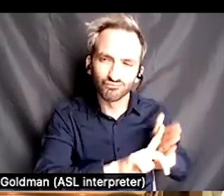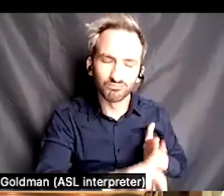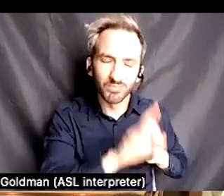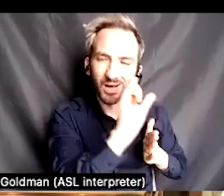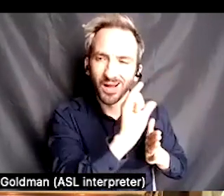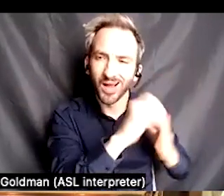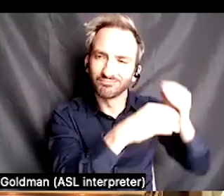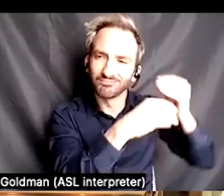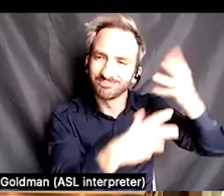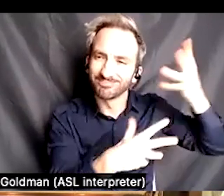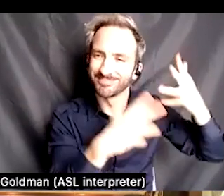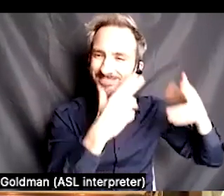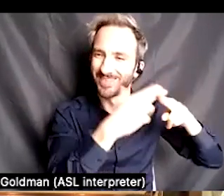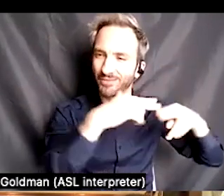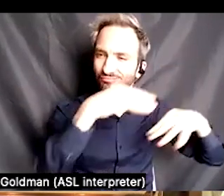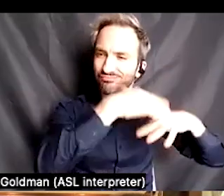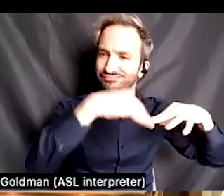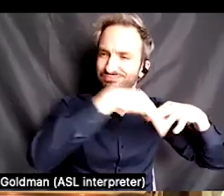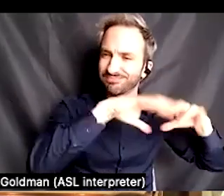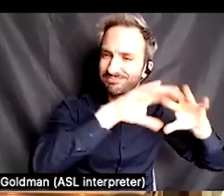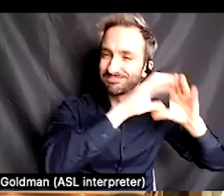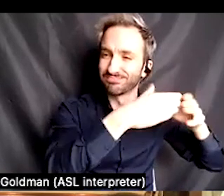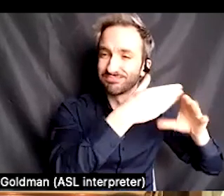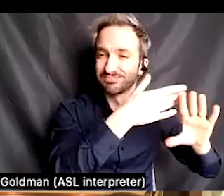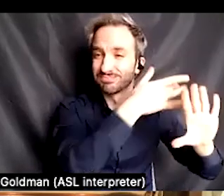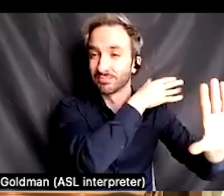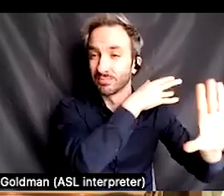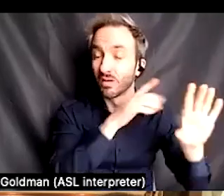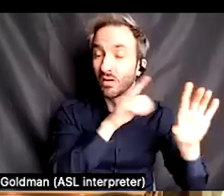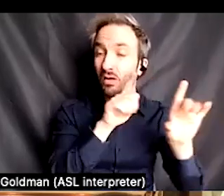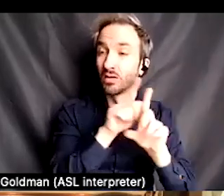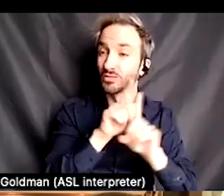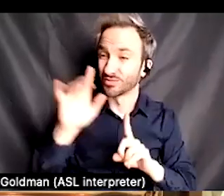Moreover, BookNet endorses the calls to action from the Truth and Reconciliation Commission